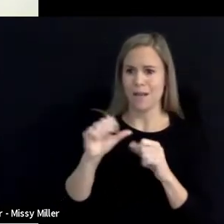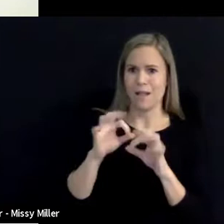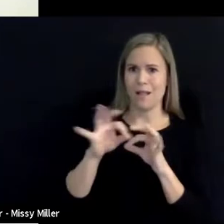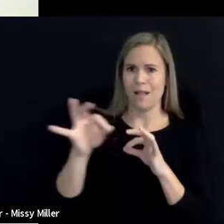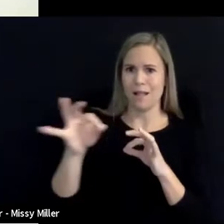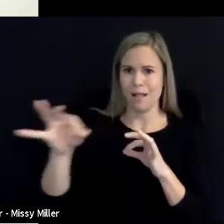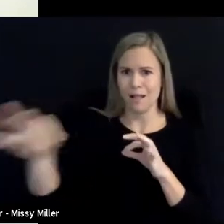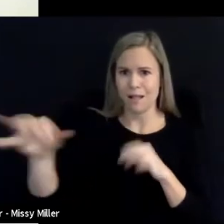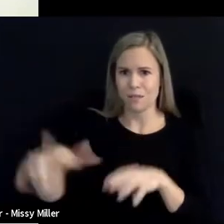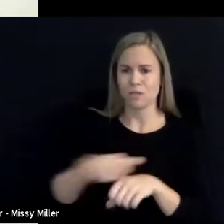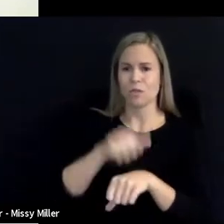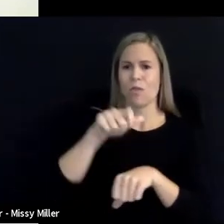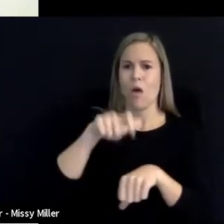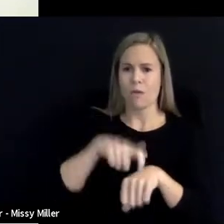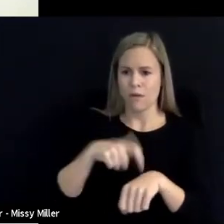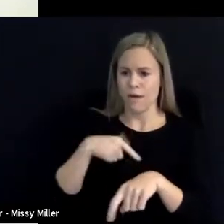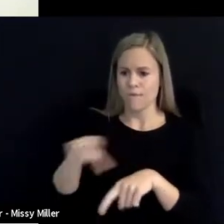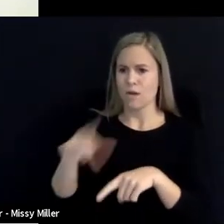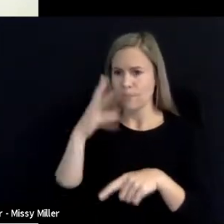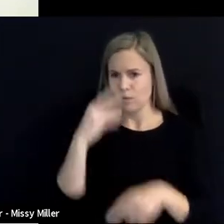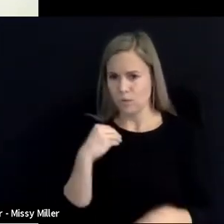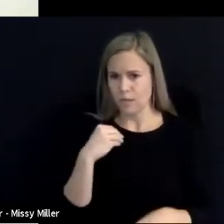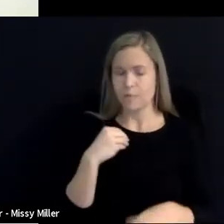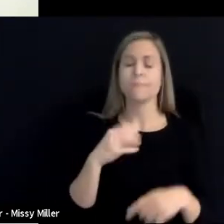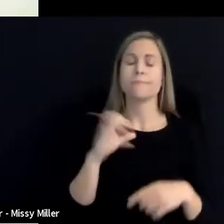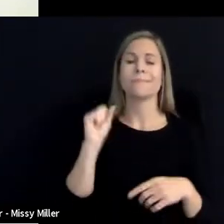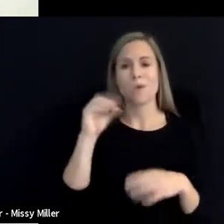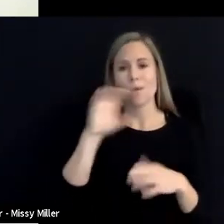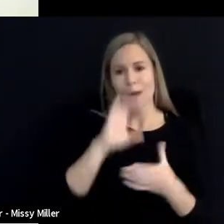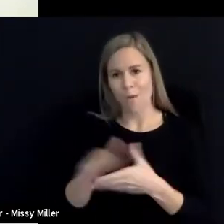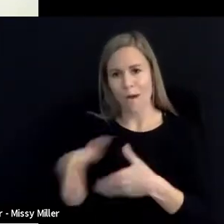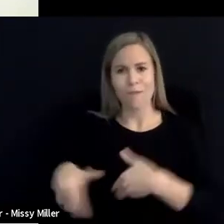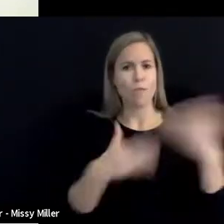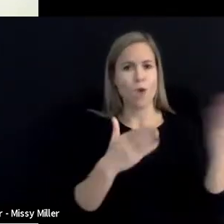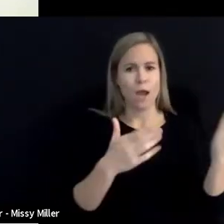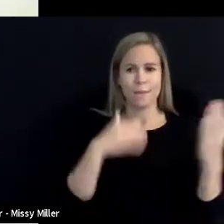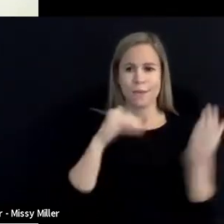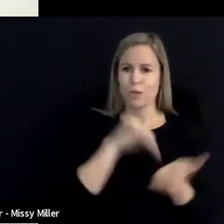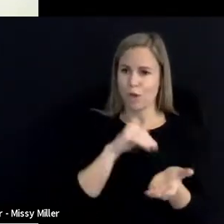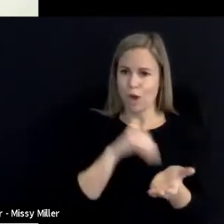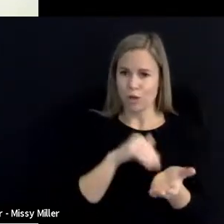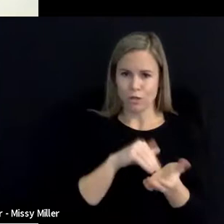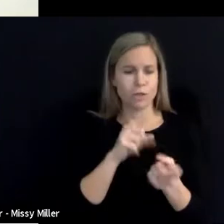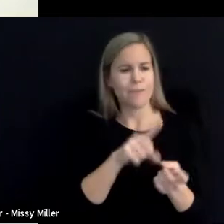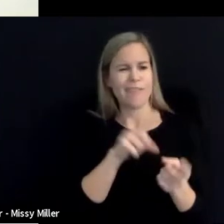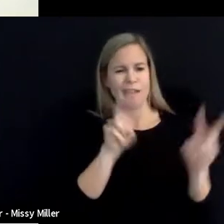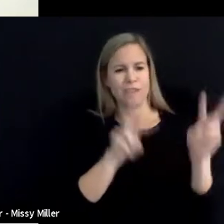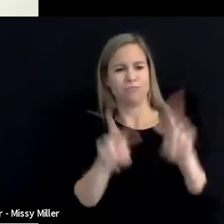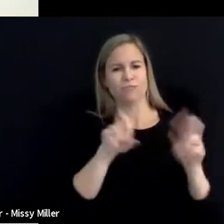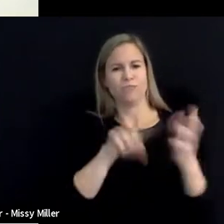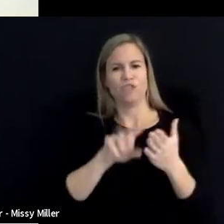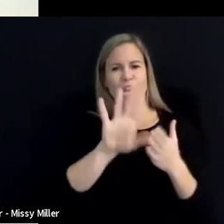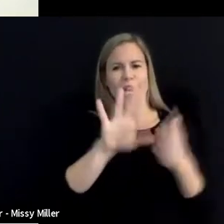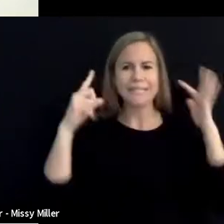The doctor looked him over, checked his ears, a little bit of wax in his ears, but it couldn't see anything. There was a problem and said, "Well, maybe we need